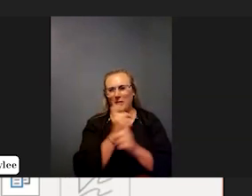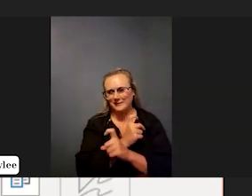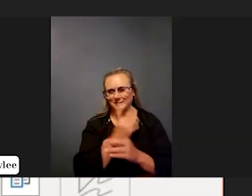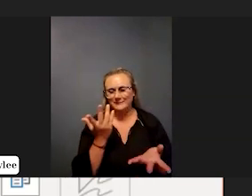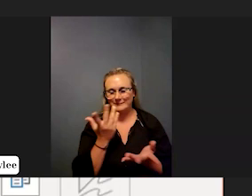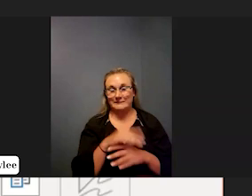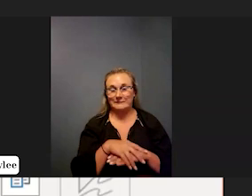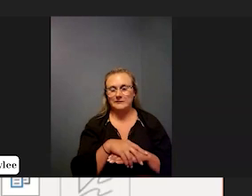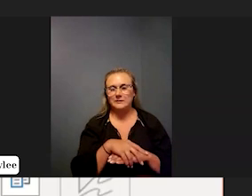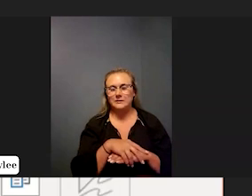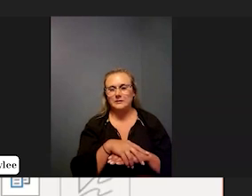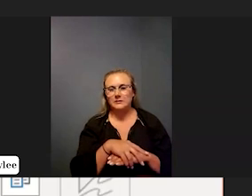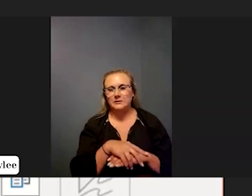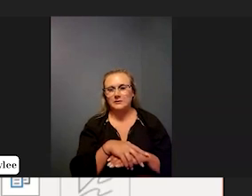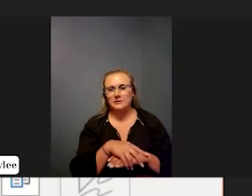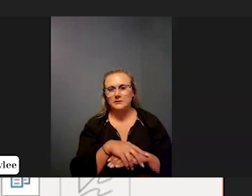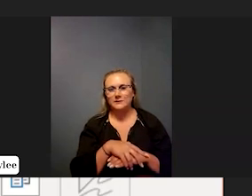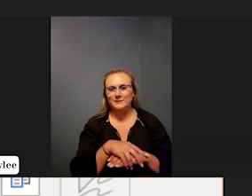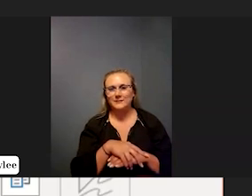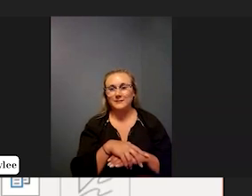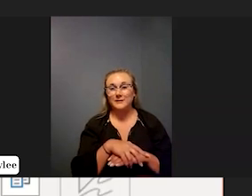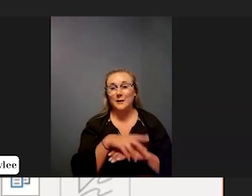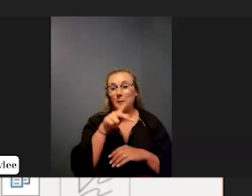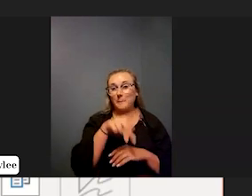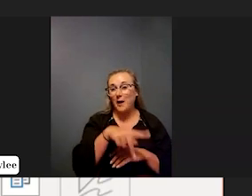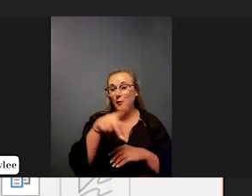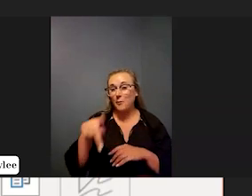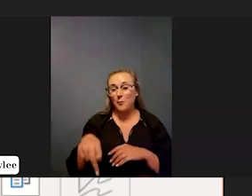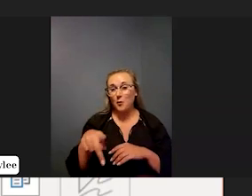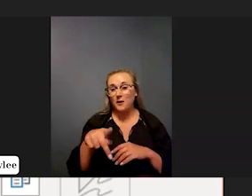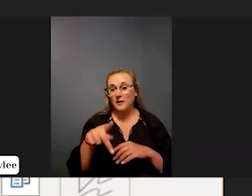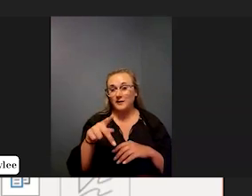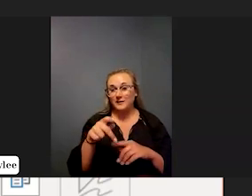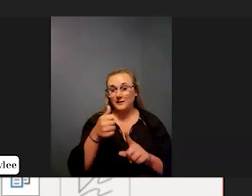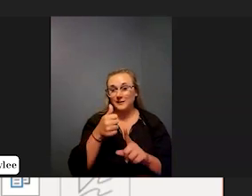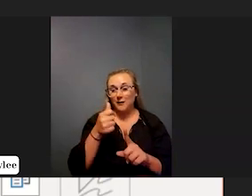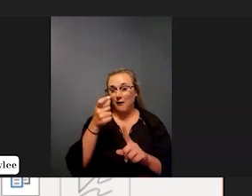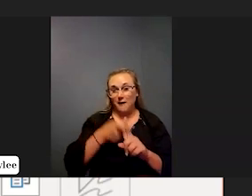Uh. PowerPoint does it by default unless you have made adjustments to your ribbon.